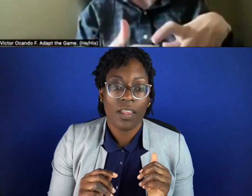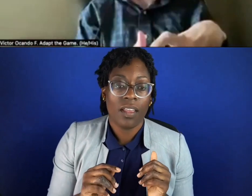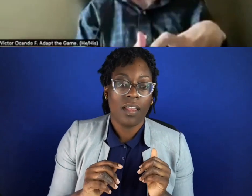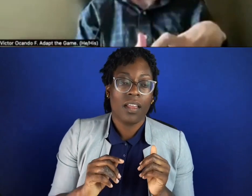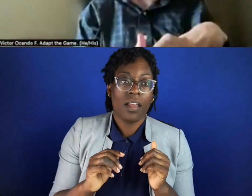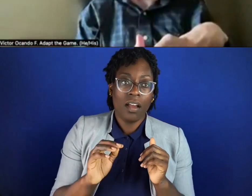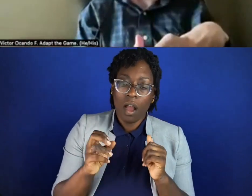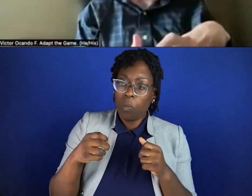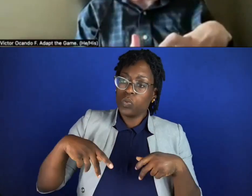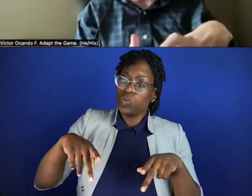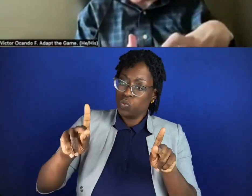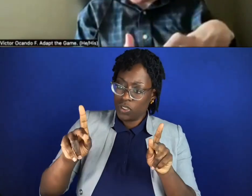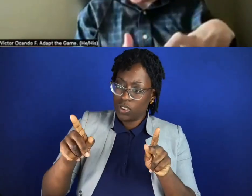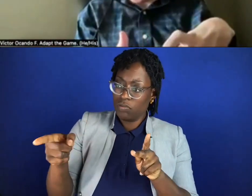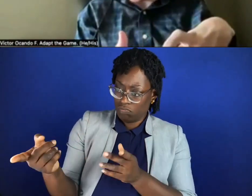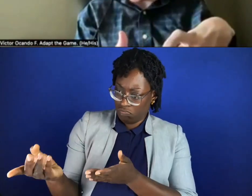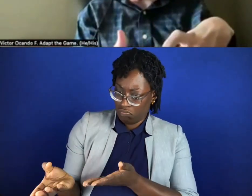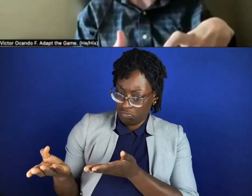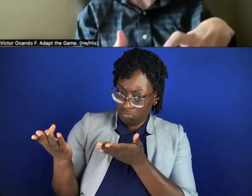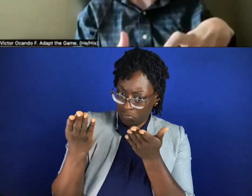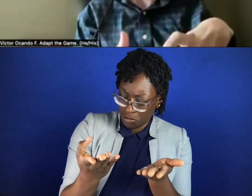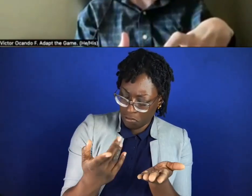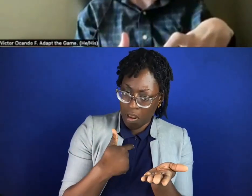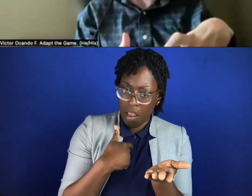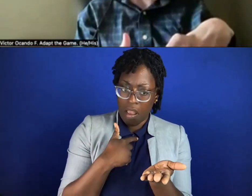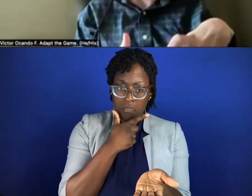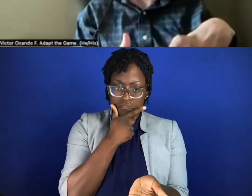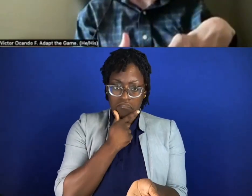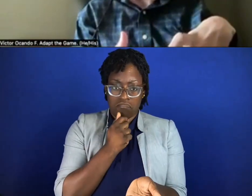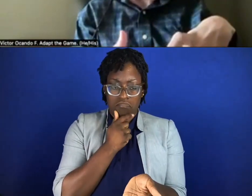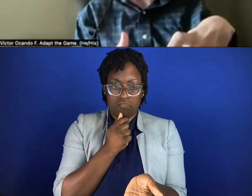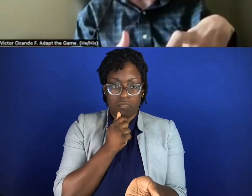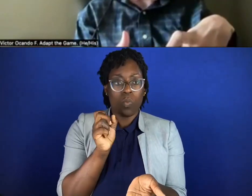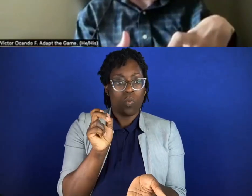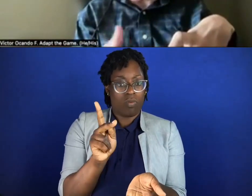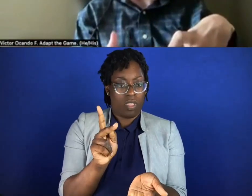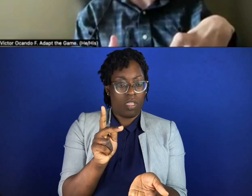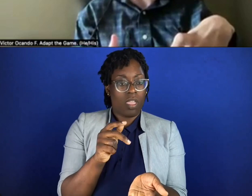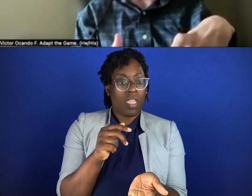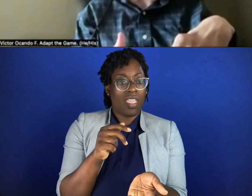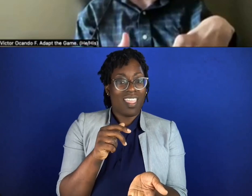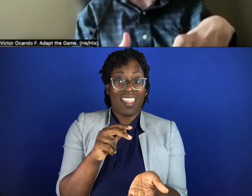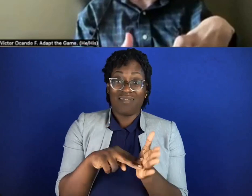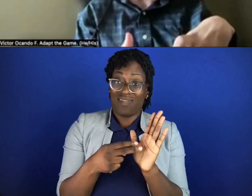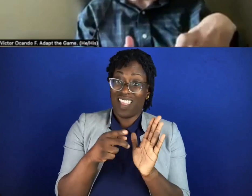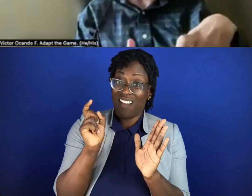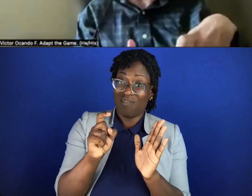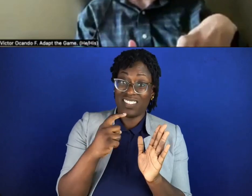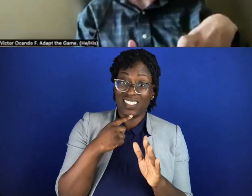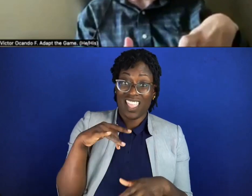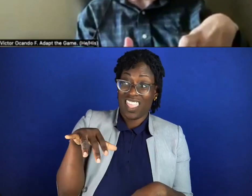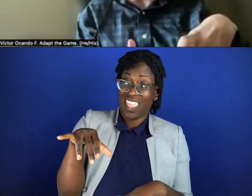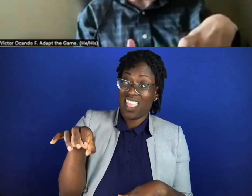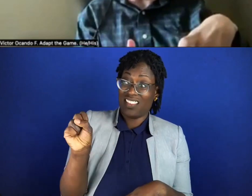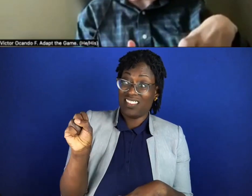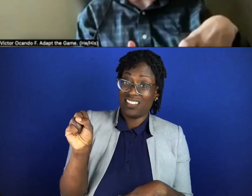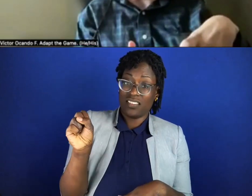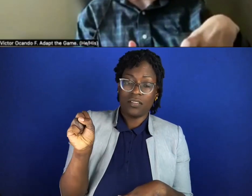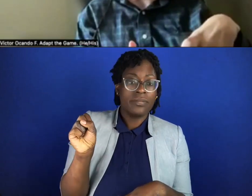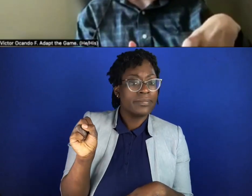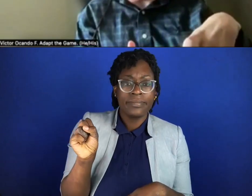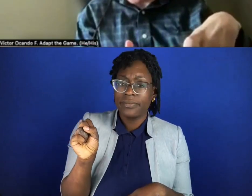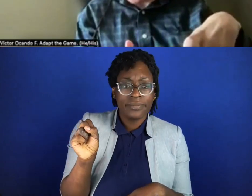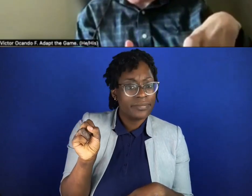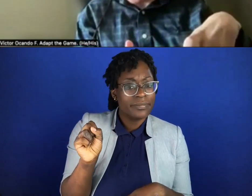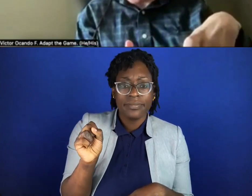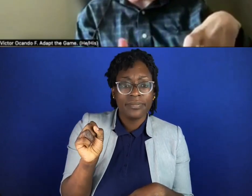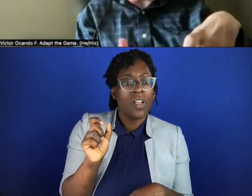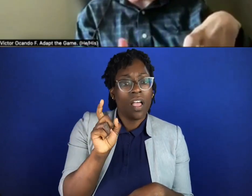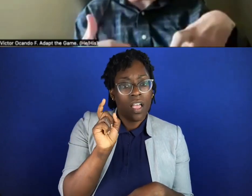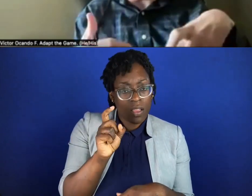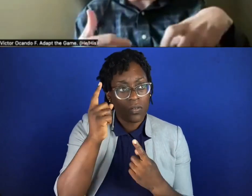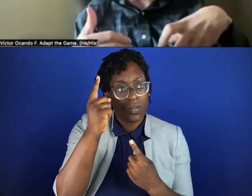the opportunity is given to me, I don’t have to say yes or no but I can maybe hear